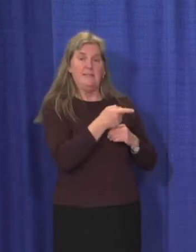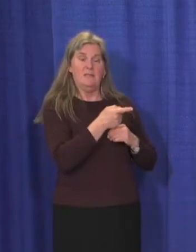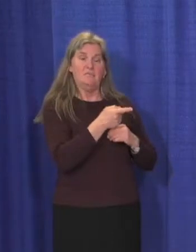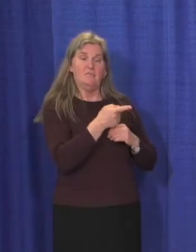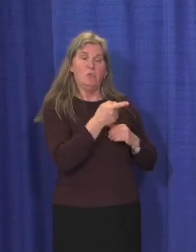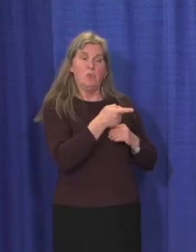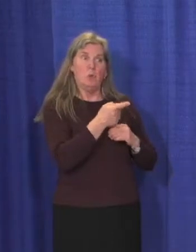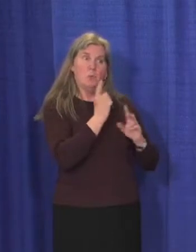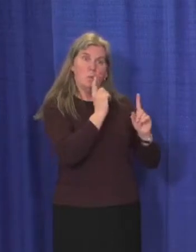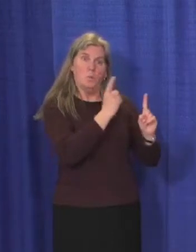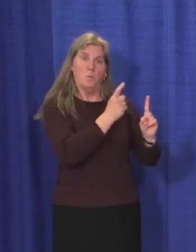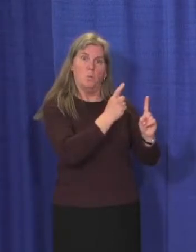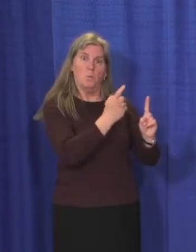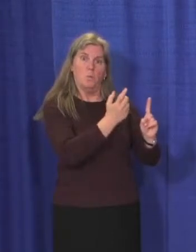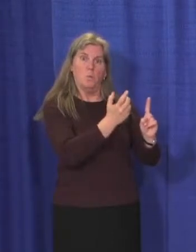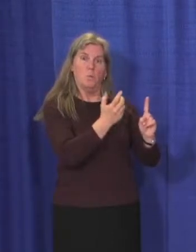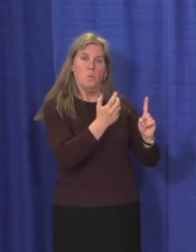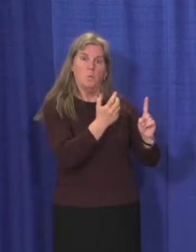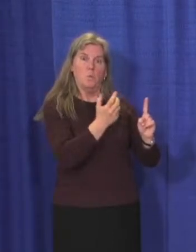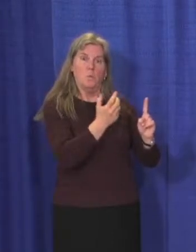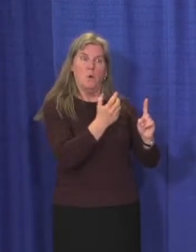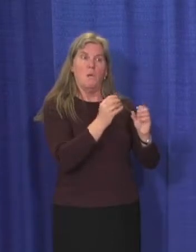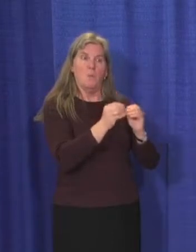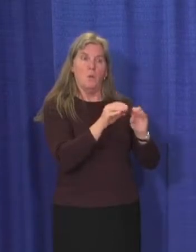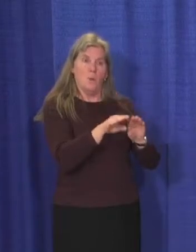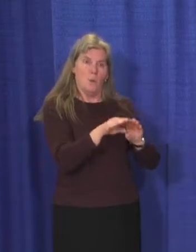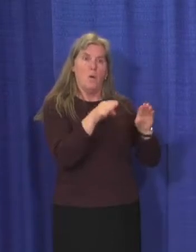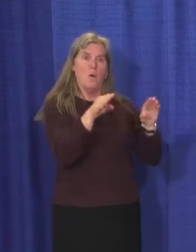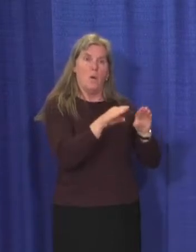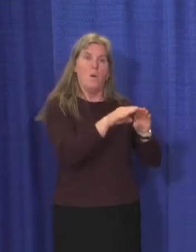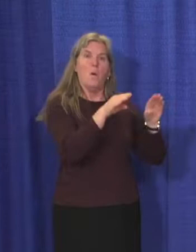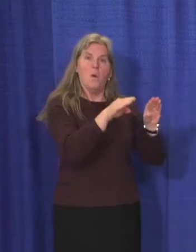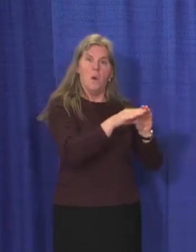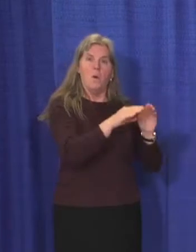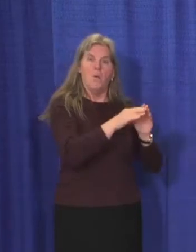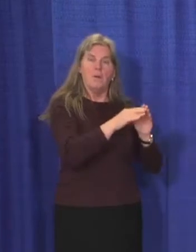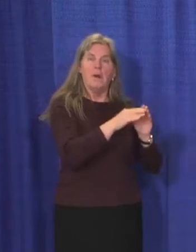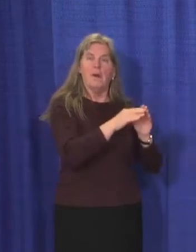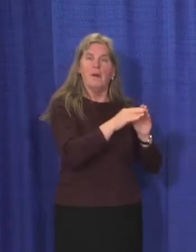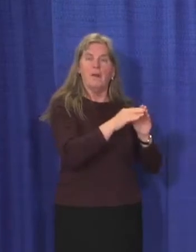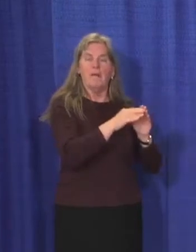looking forward to lifting their restrictions against essential